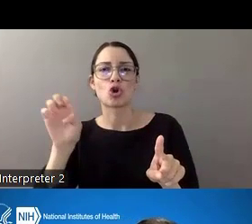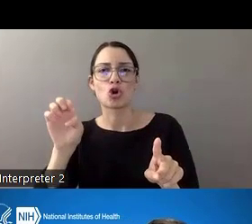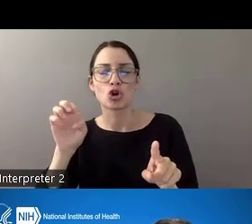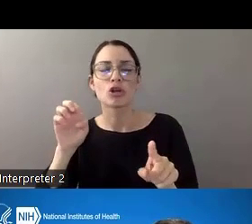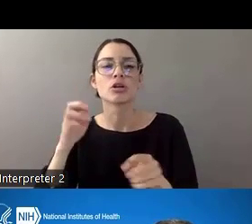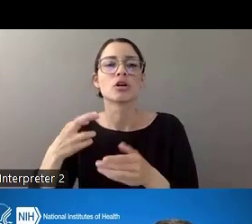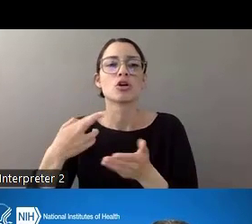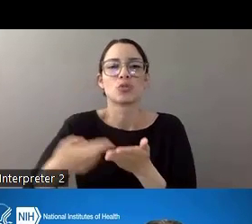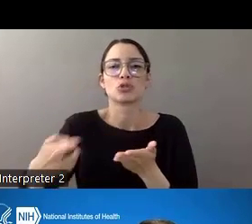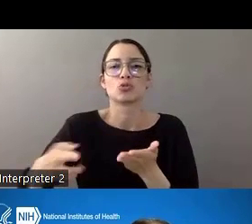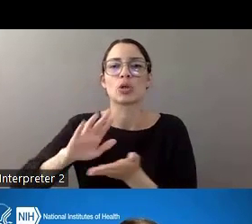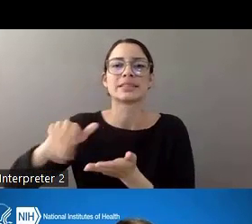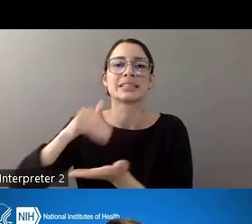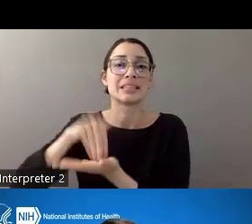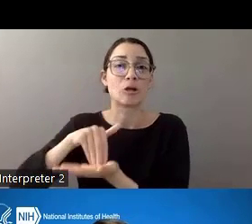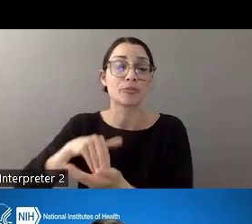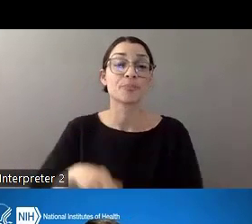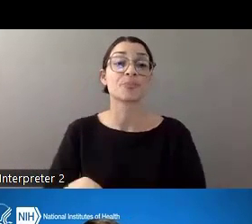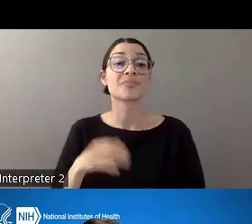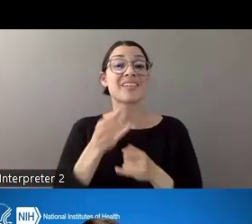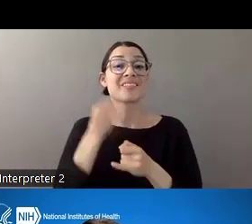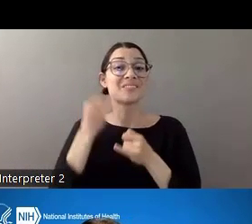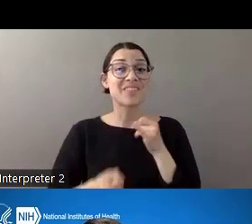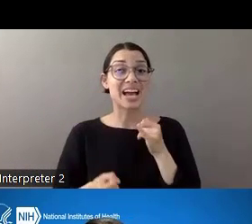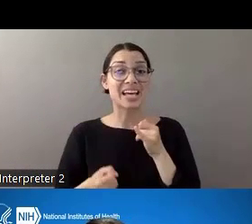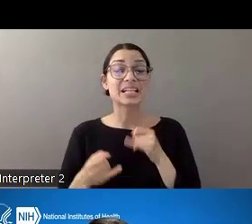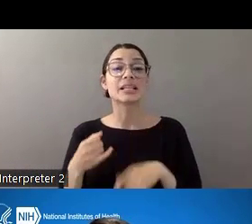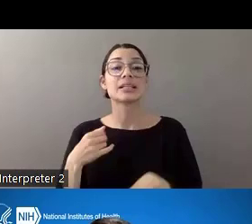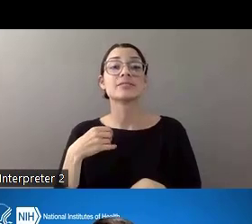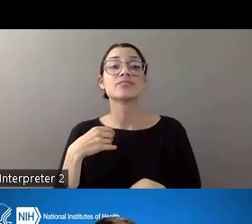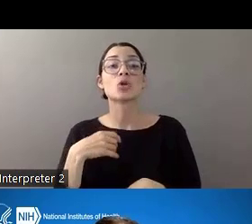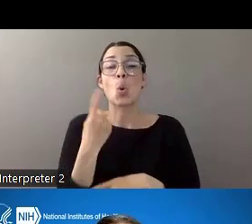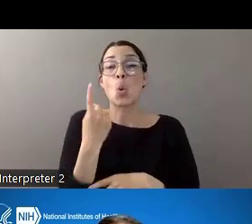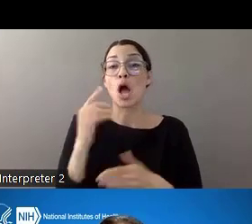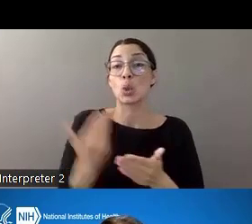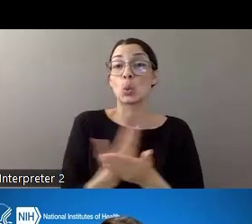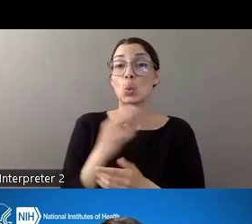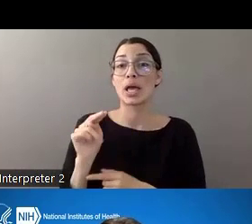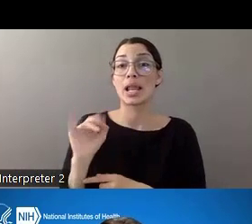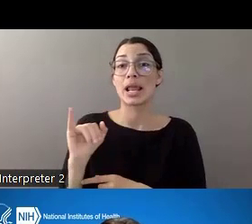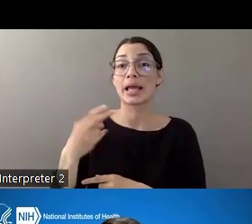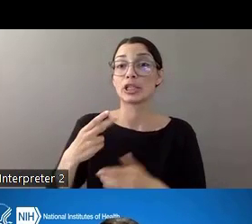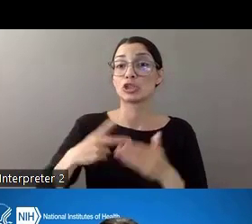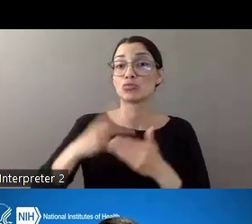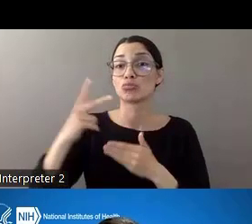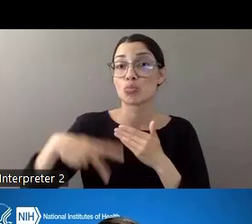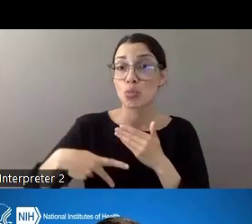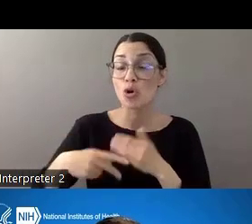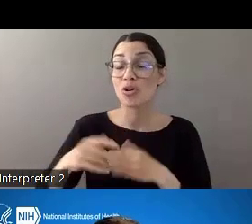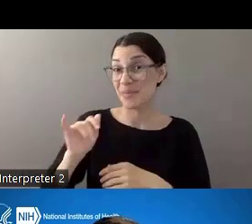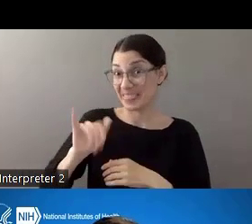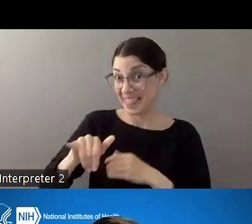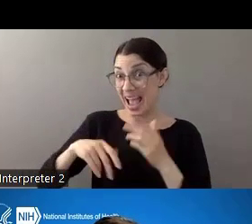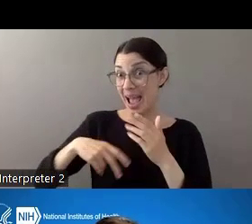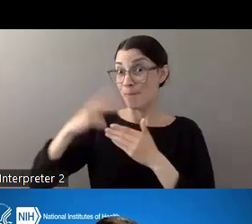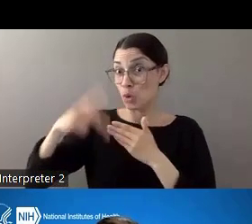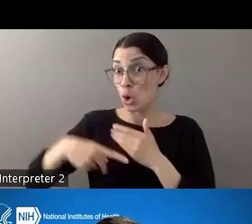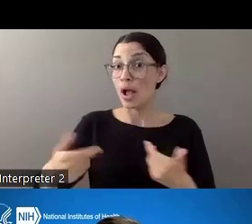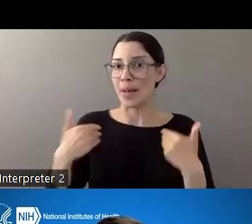And finally, I want to mention one new NIH program. And I should mention that this program has a yearly deadline,